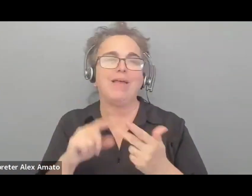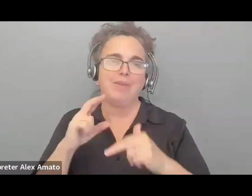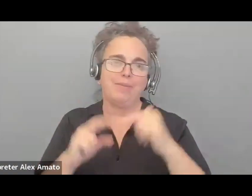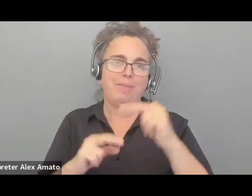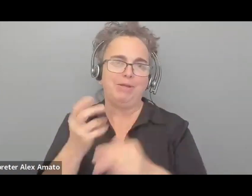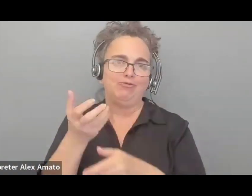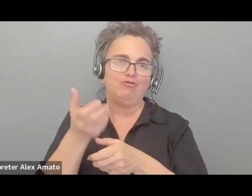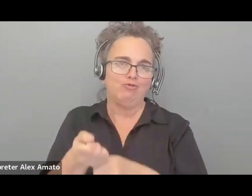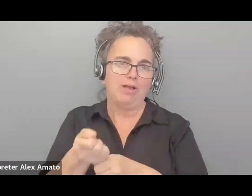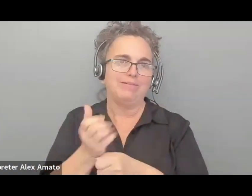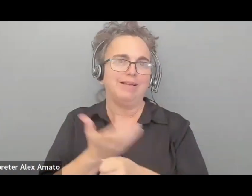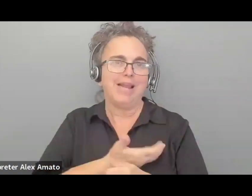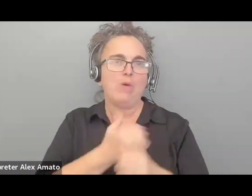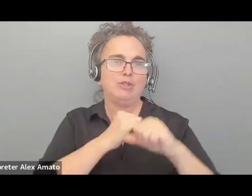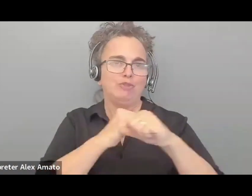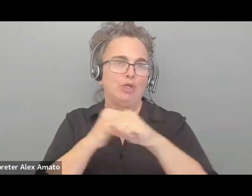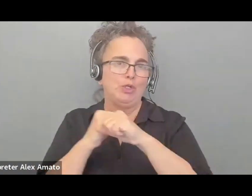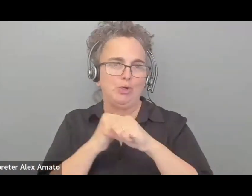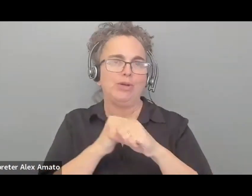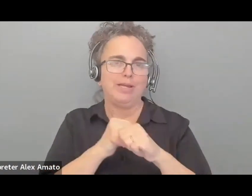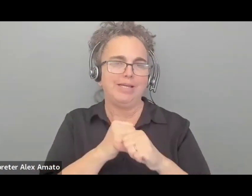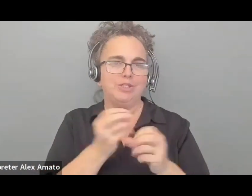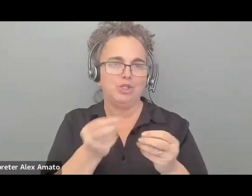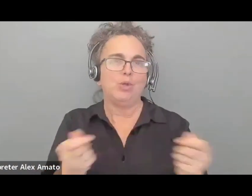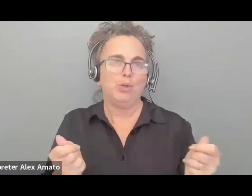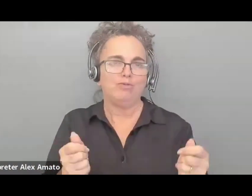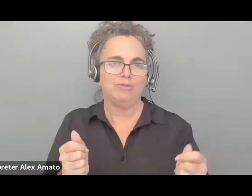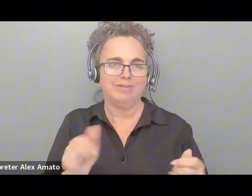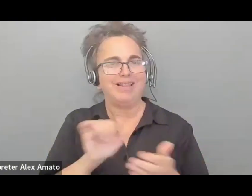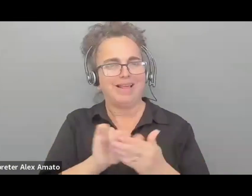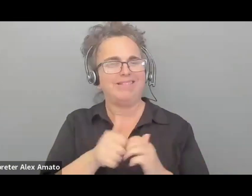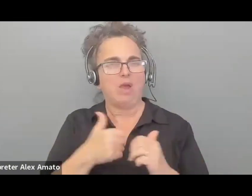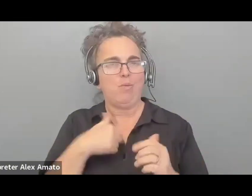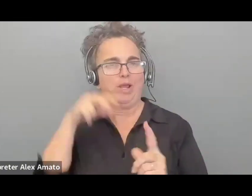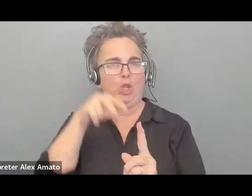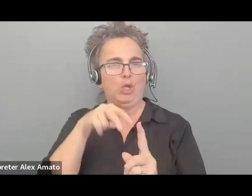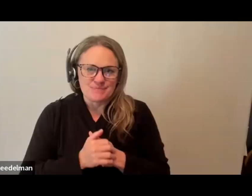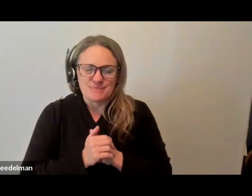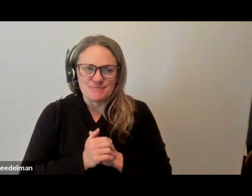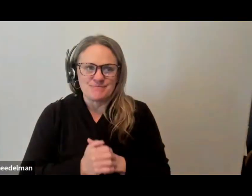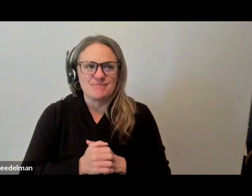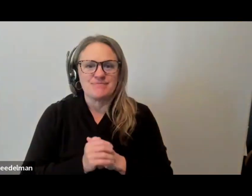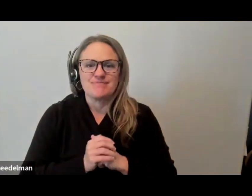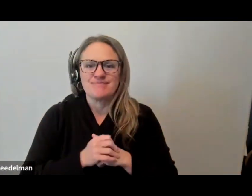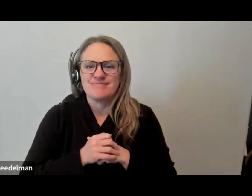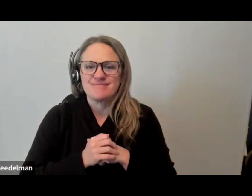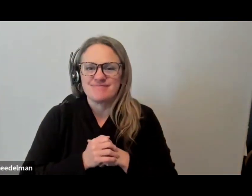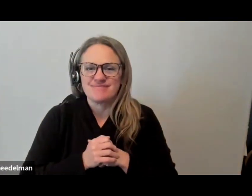That's how we think about that. Thank you Kaush. Katie or Kavana?